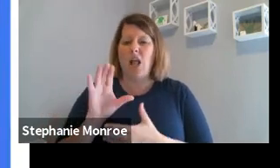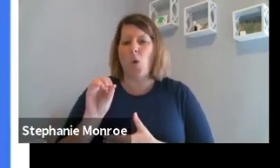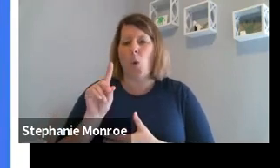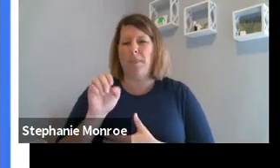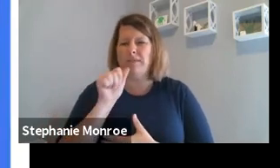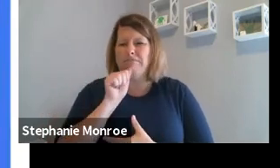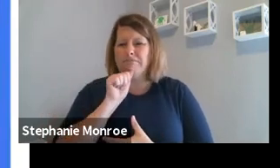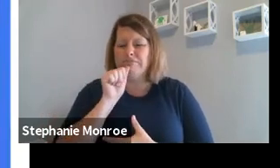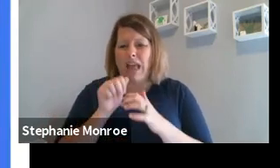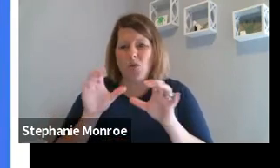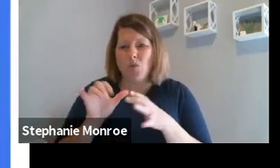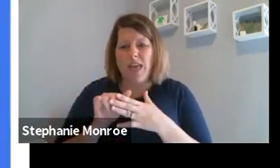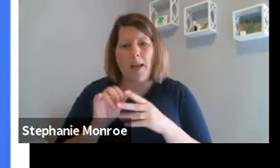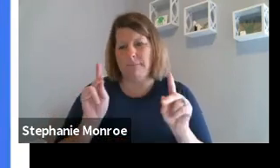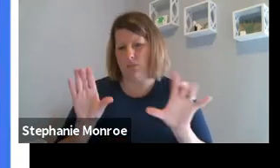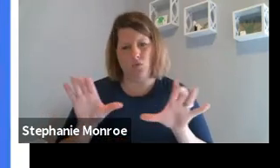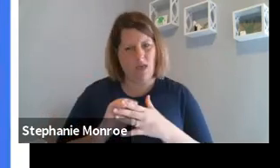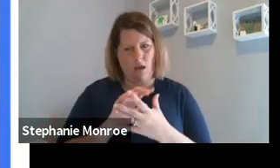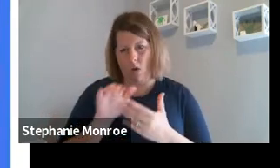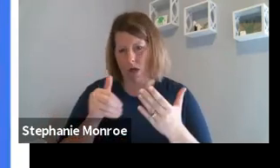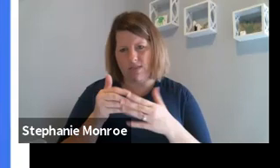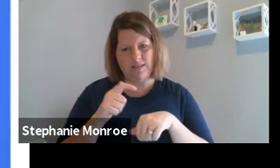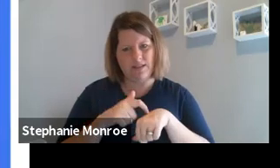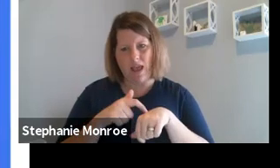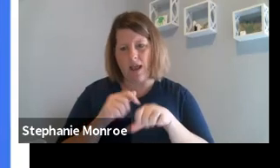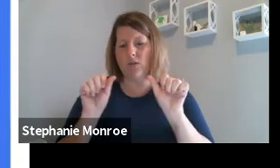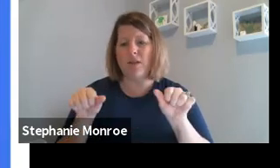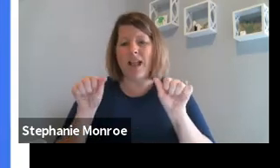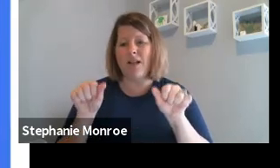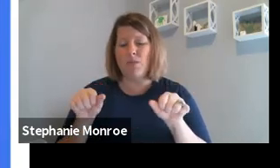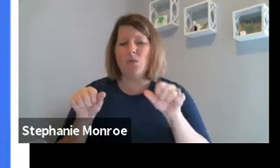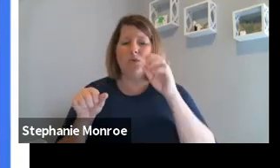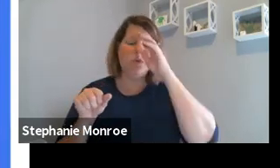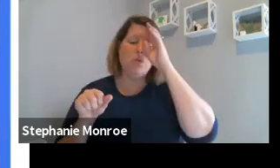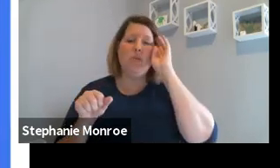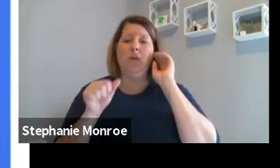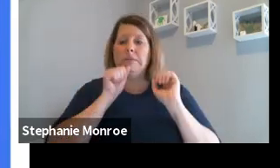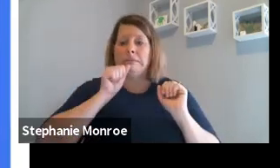Victims do it all the time, to again be able to deal with what is happening to them.